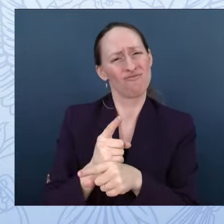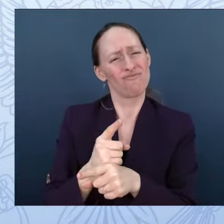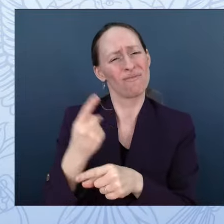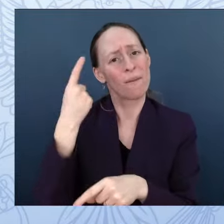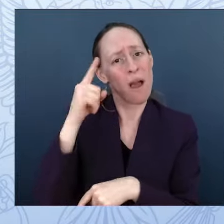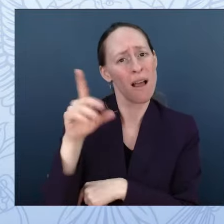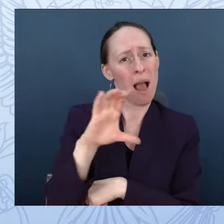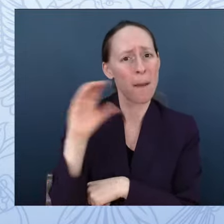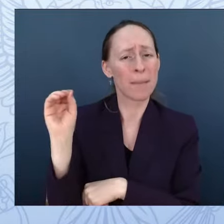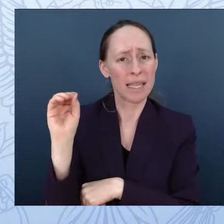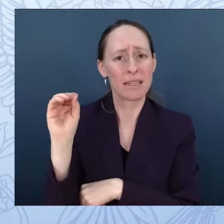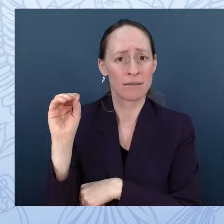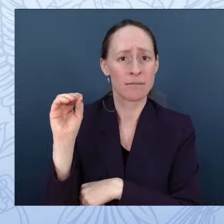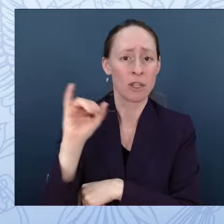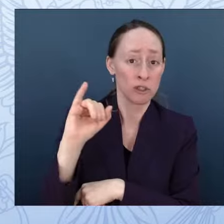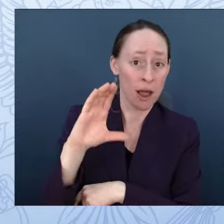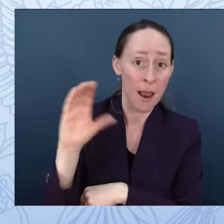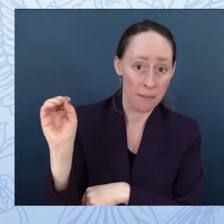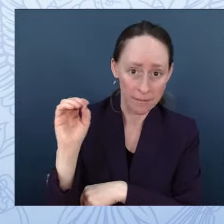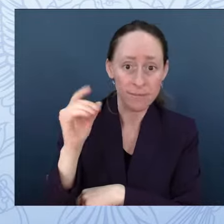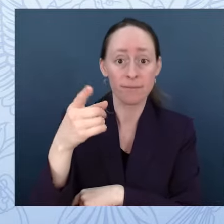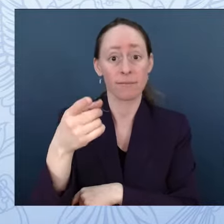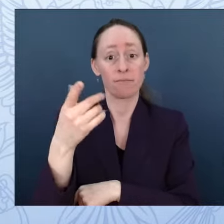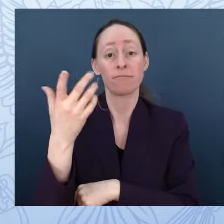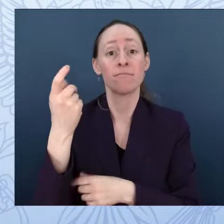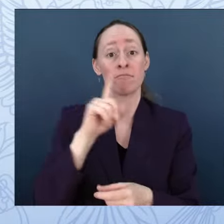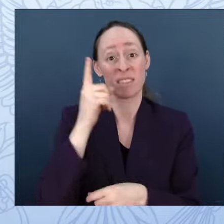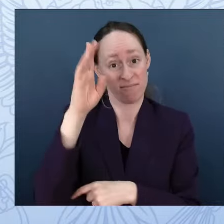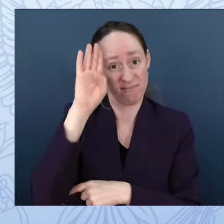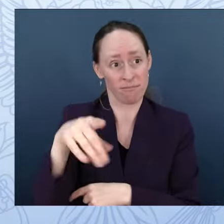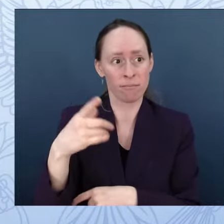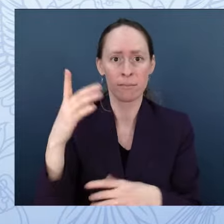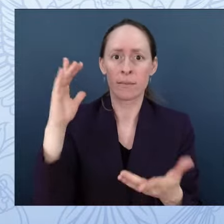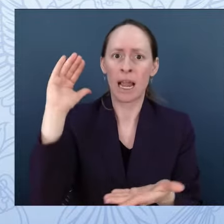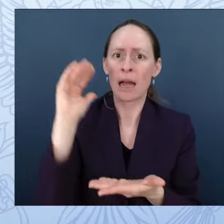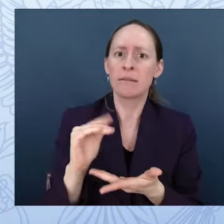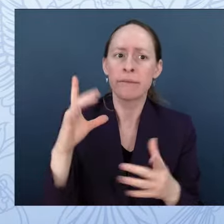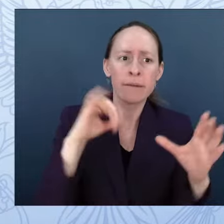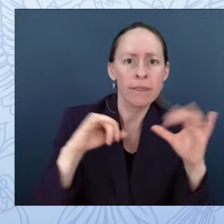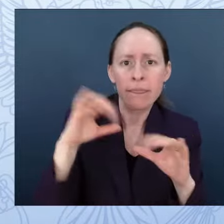and are less likely to need to go to an emergency room or be hospitalized.